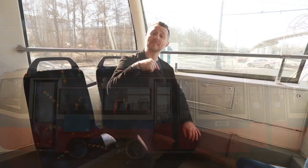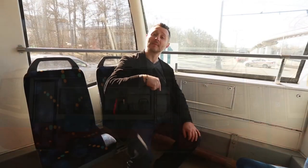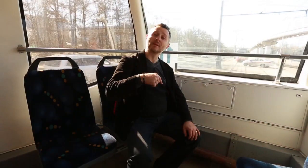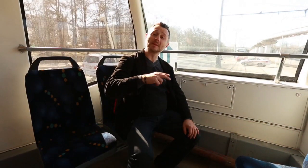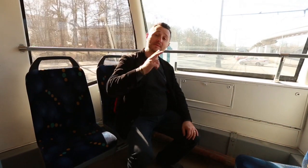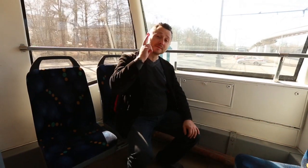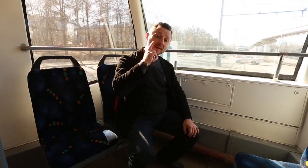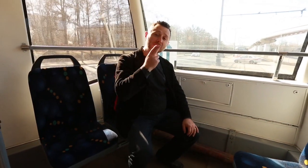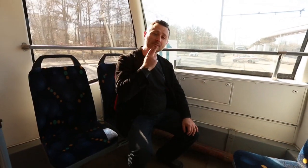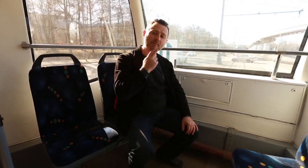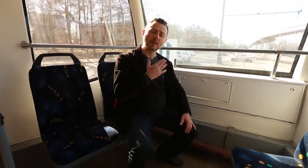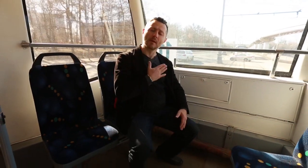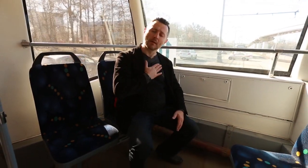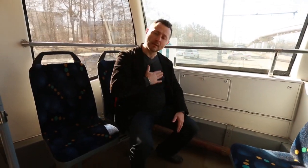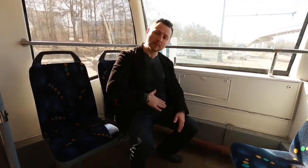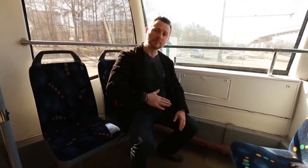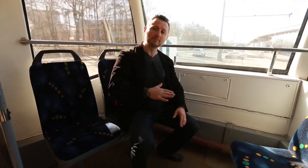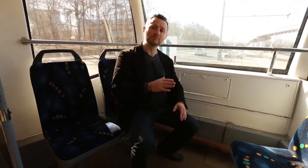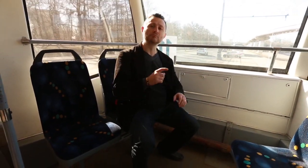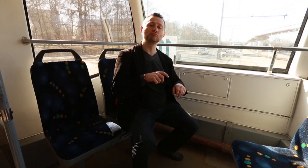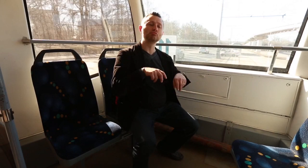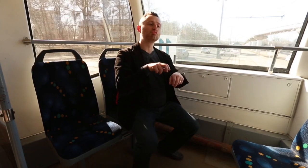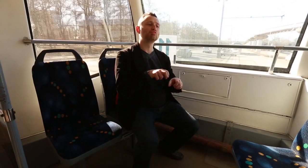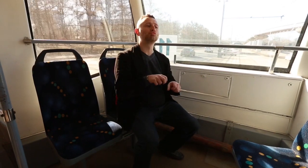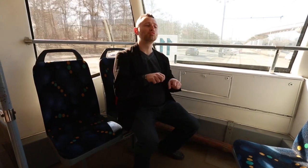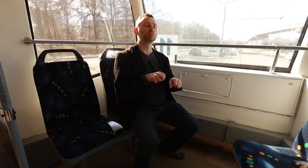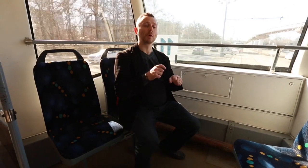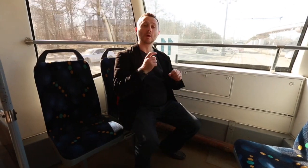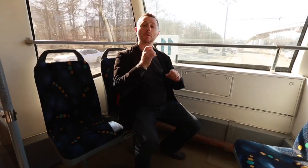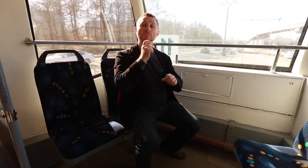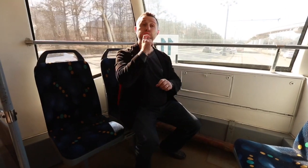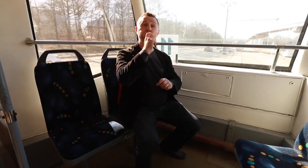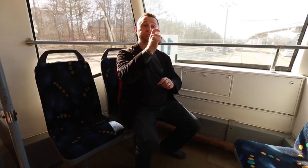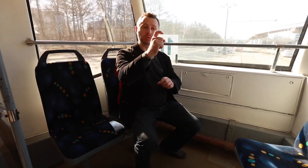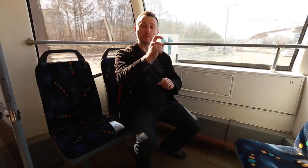When riding the tram, it is common for